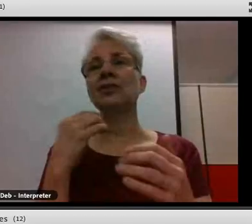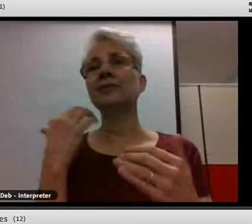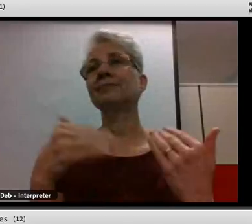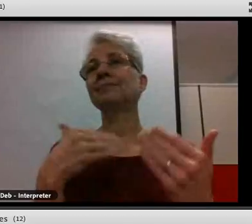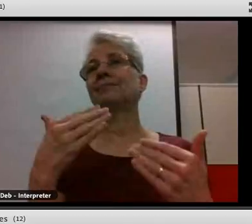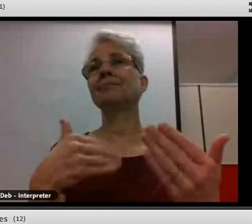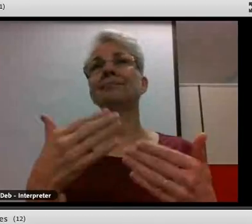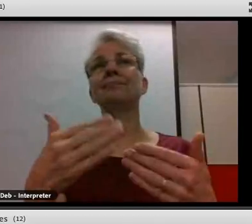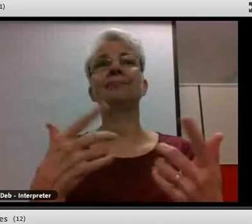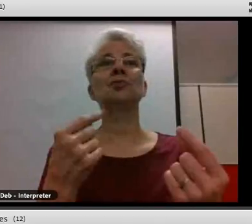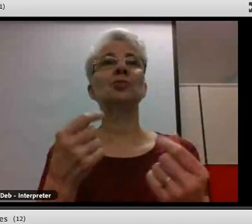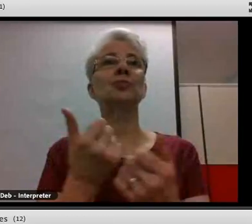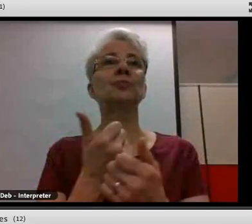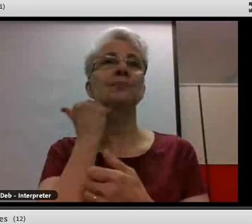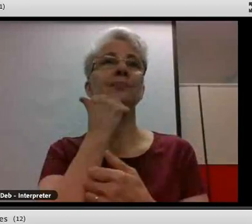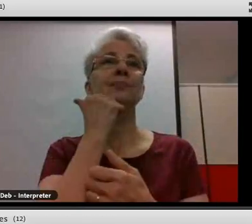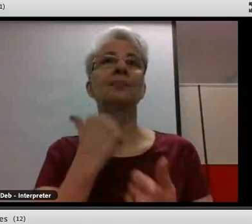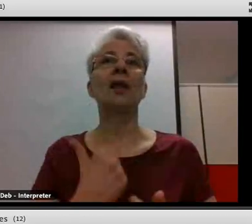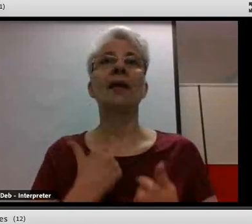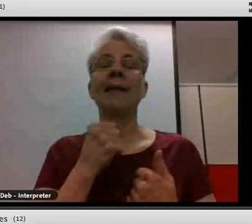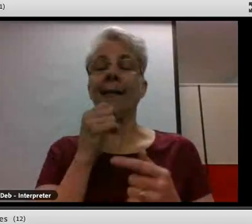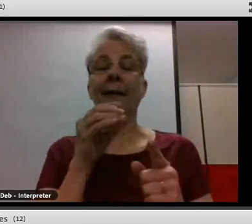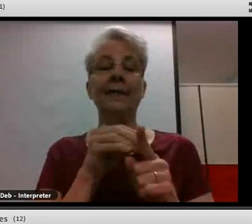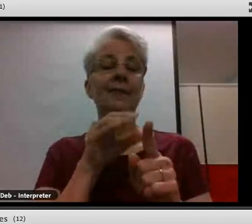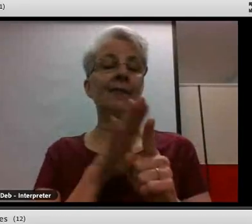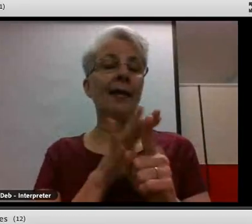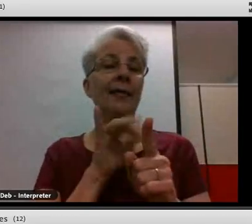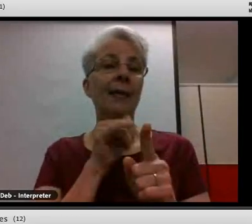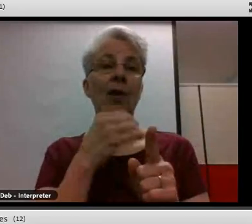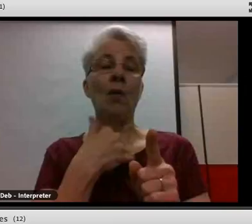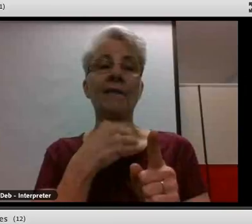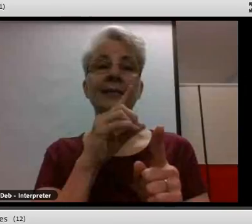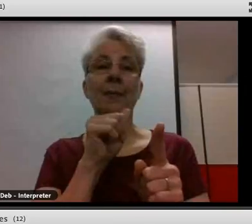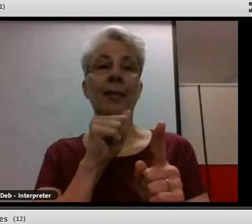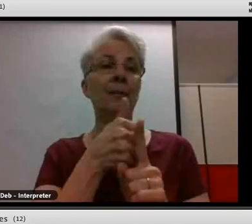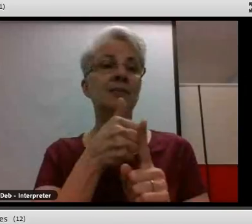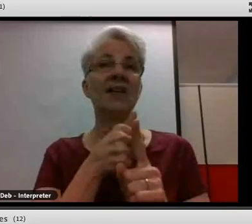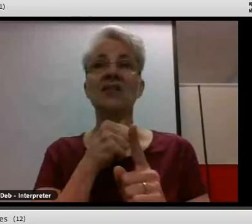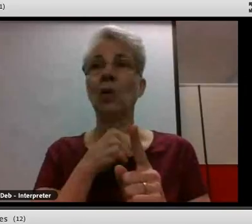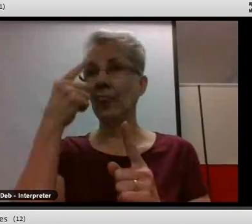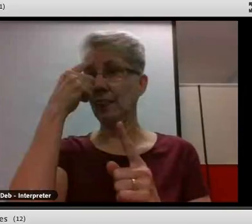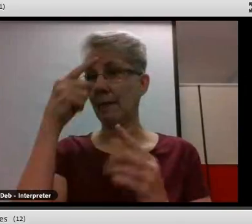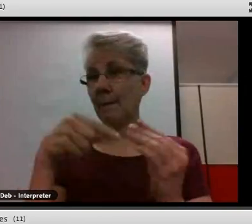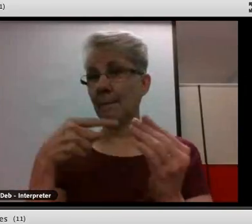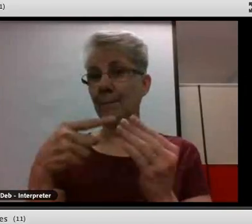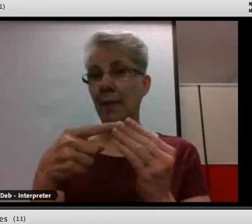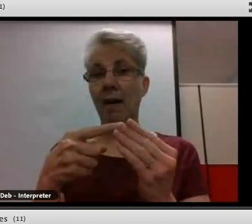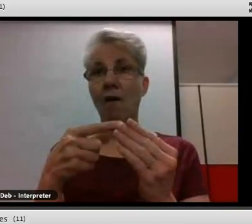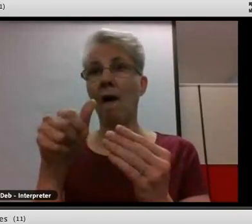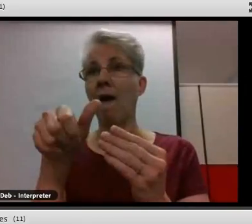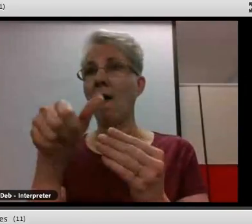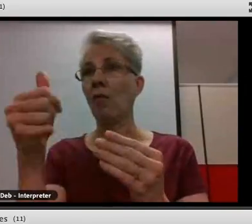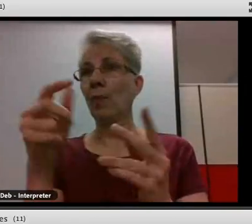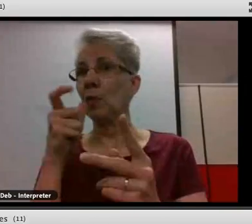what does disability include for adults, what does it include for children, what's considered someone who can